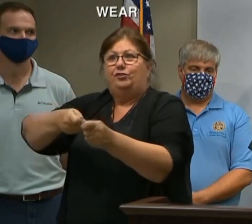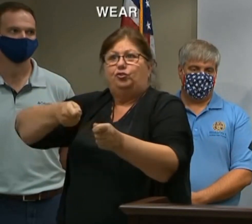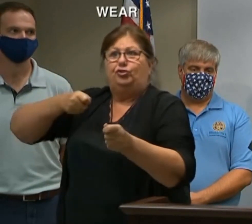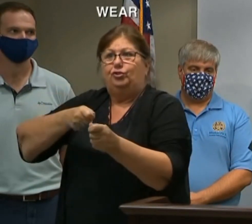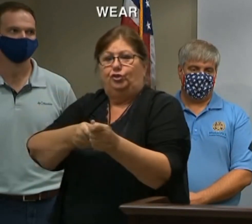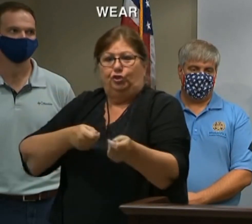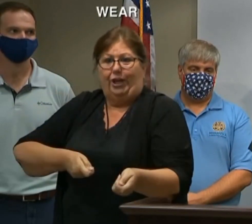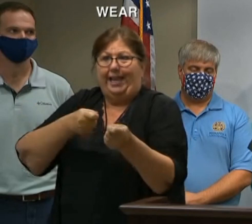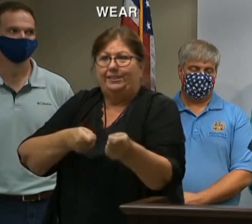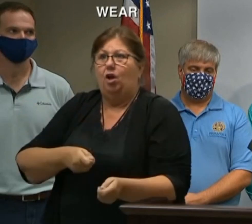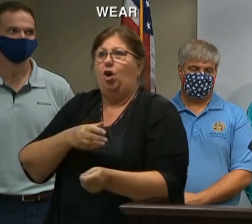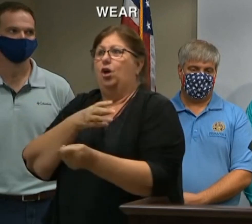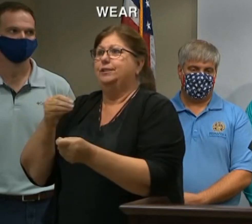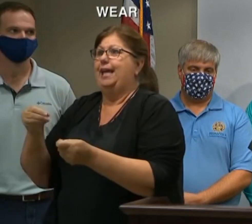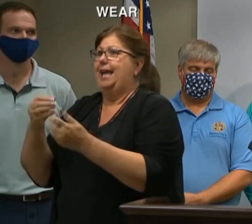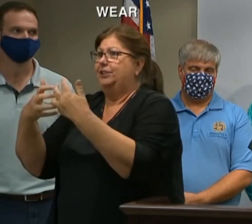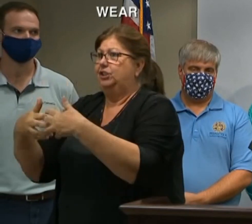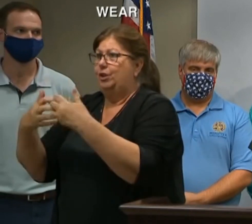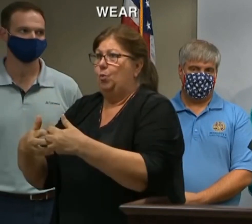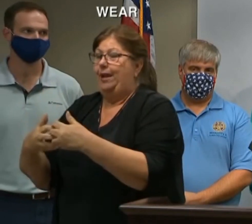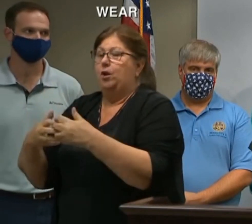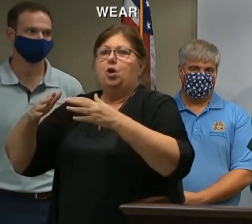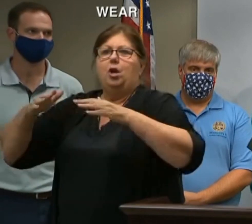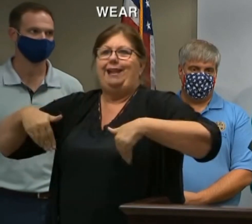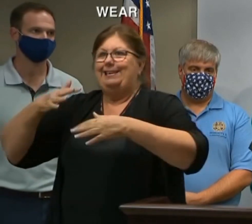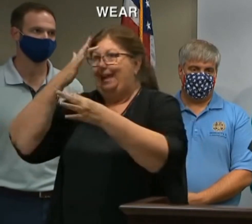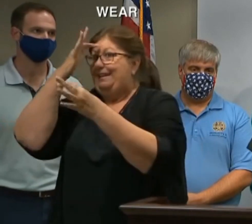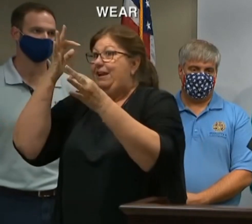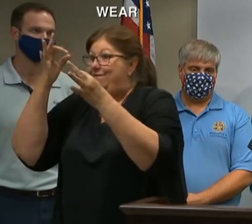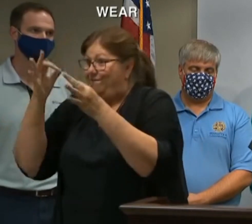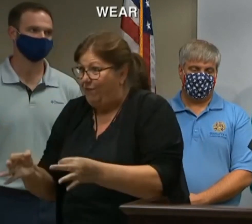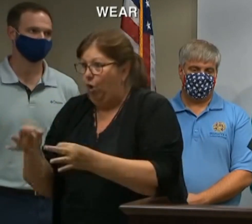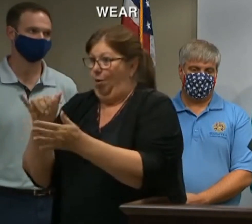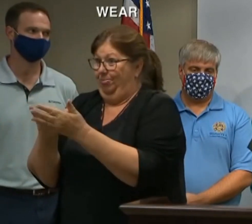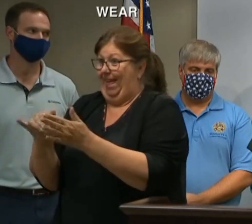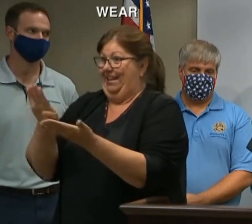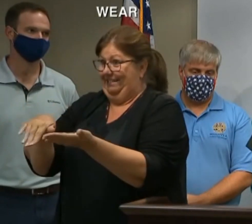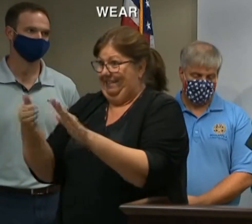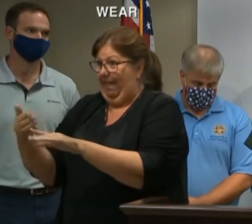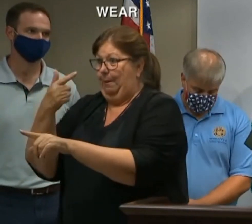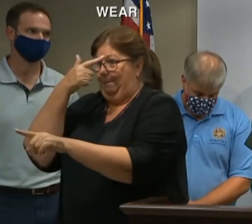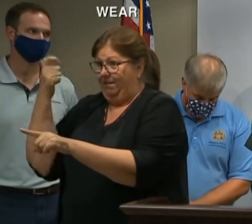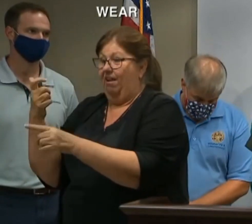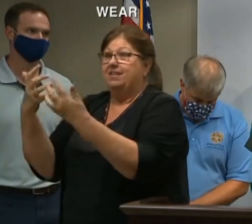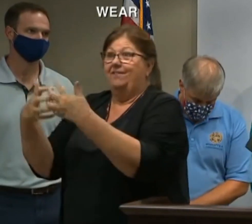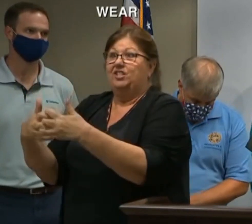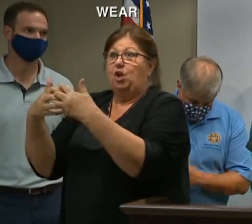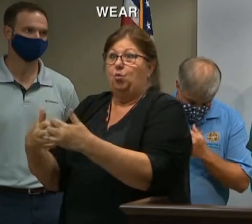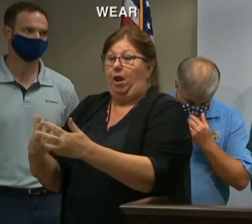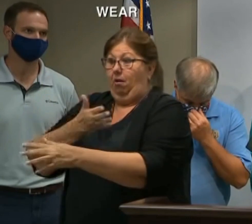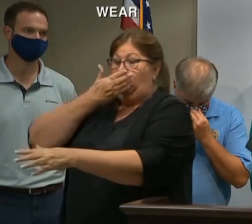that death yet but we're pretty sure that that's what it what it is but we've got the county covered with all of our state partners and